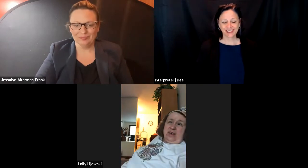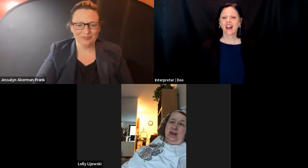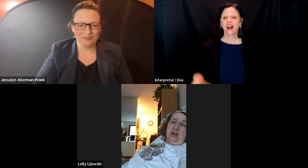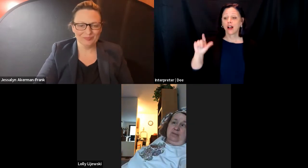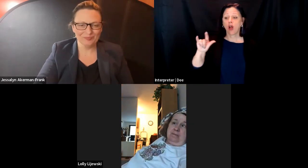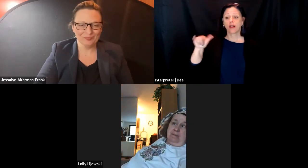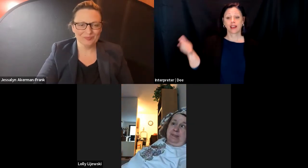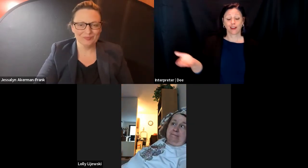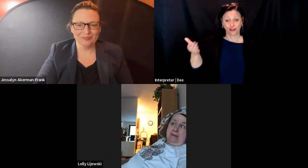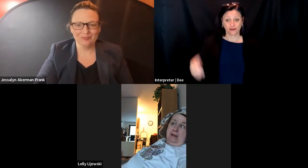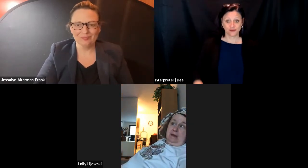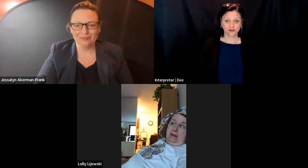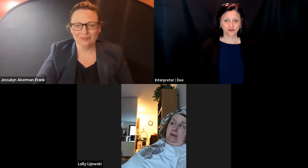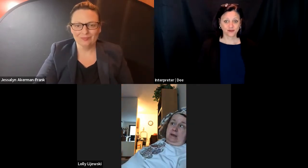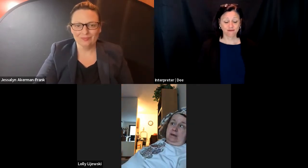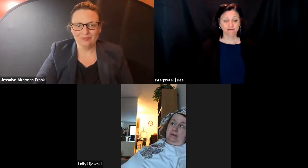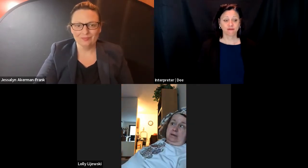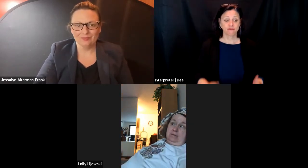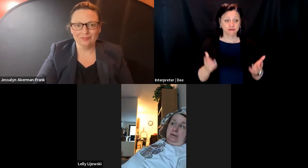Lolly: I'm unmuting. Okay, there we go.